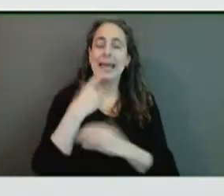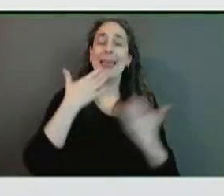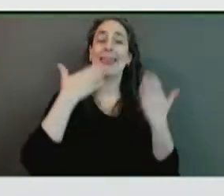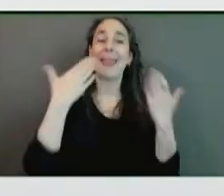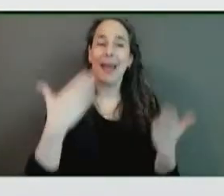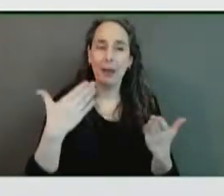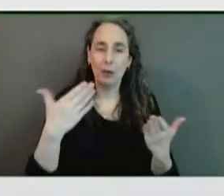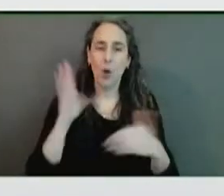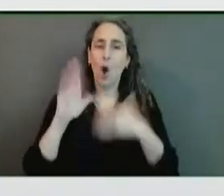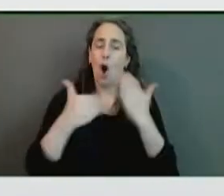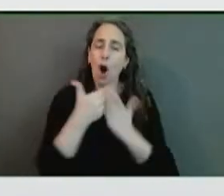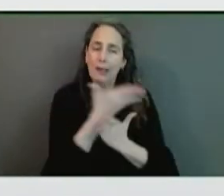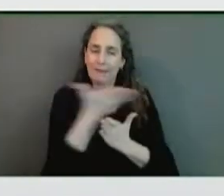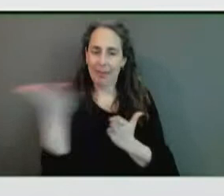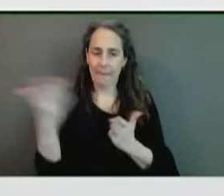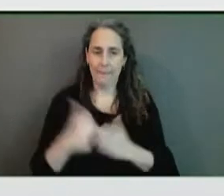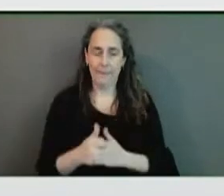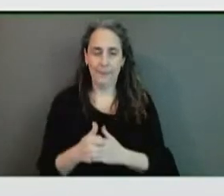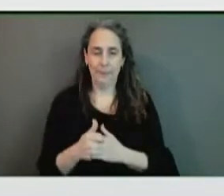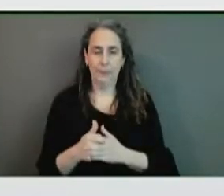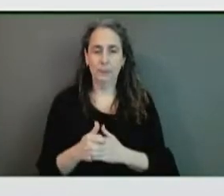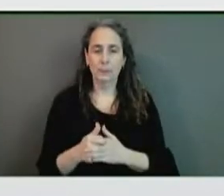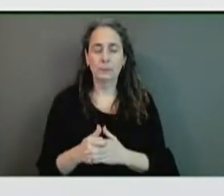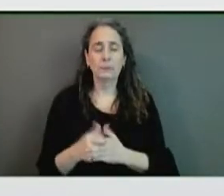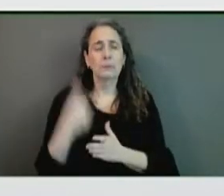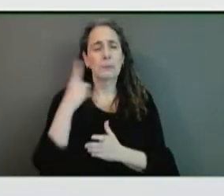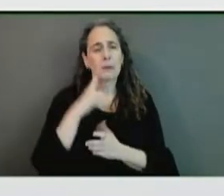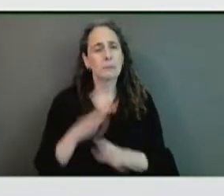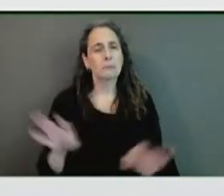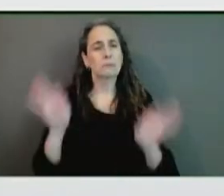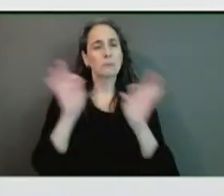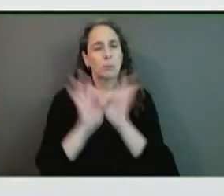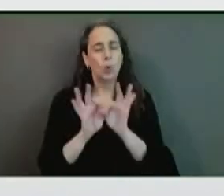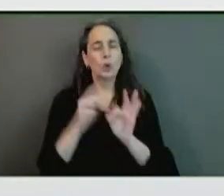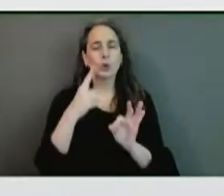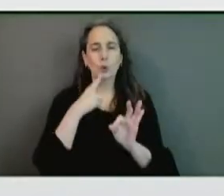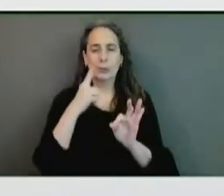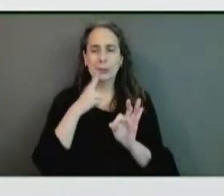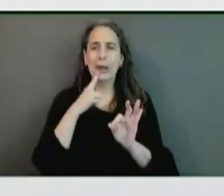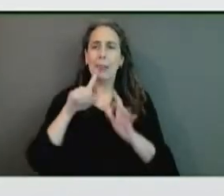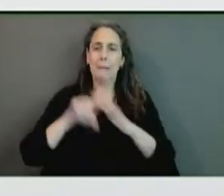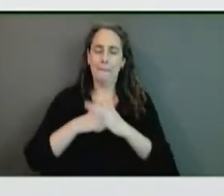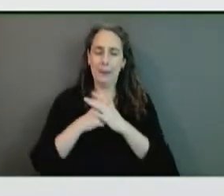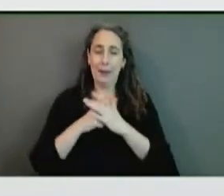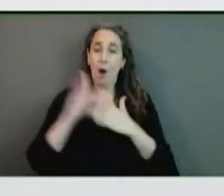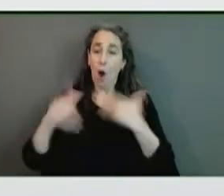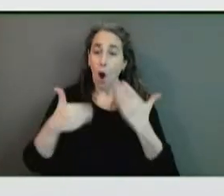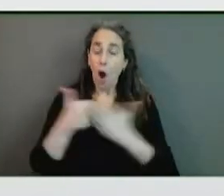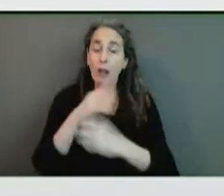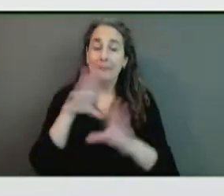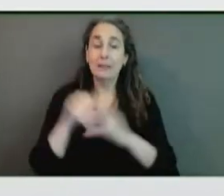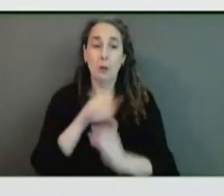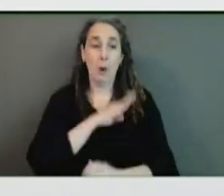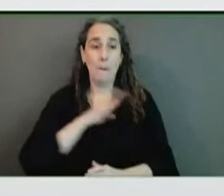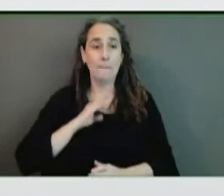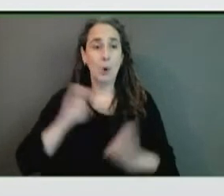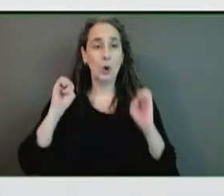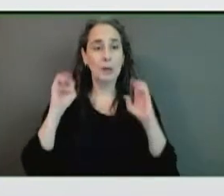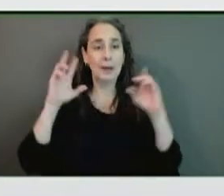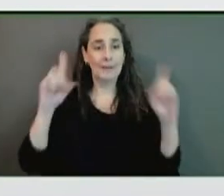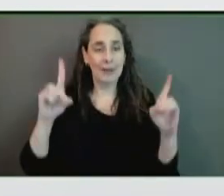are with us this evening to let me say thank you to all of then. I think it is important to state